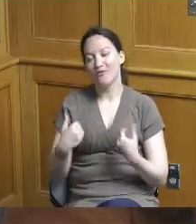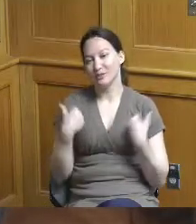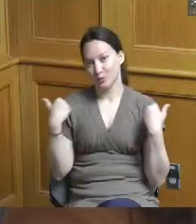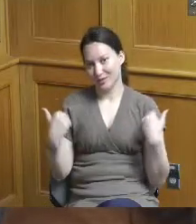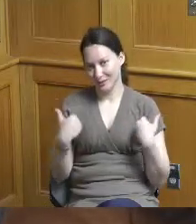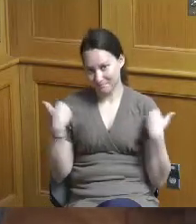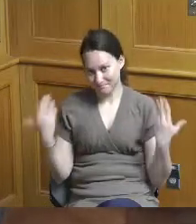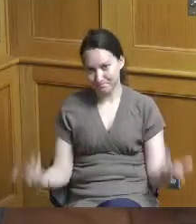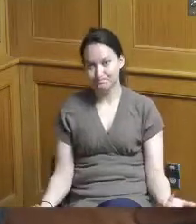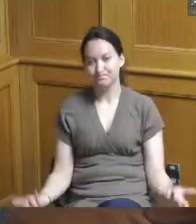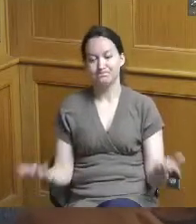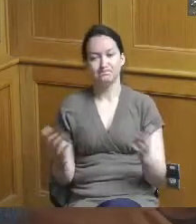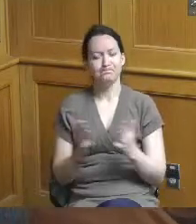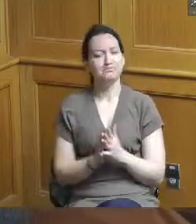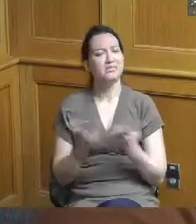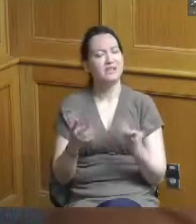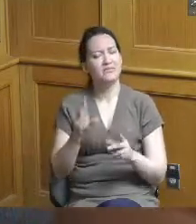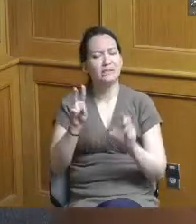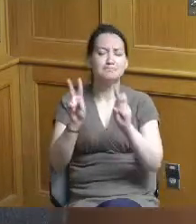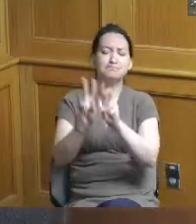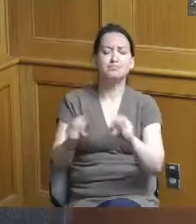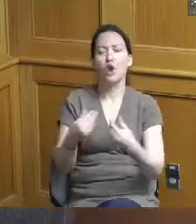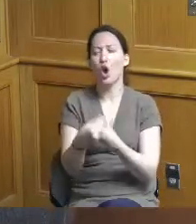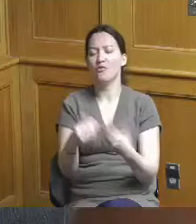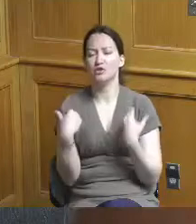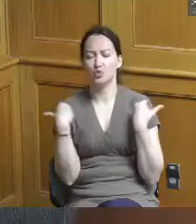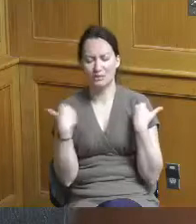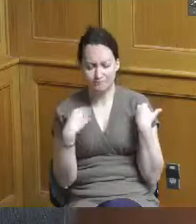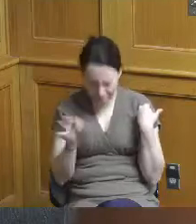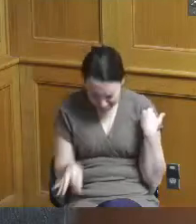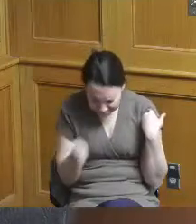so I looked at the Office of Youth and I try to find how much is in there and